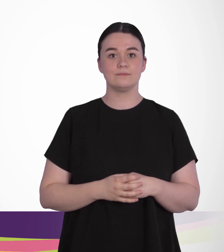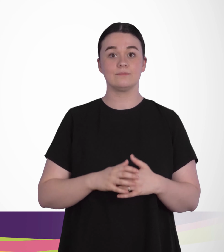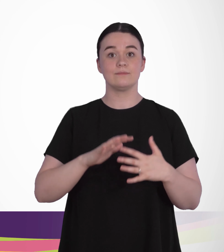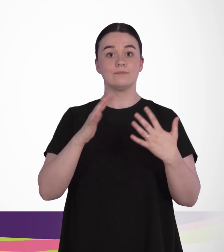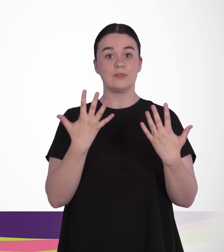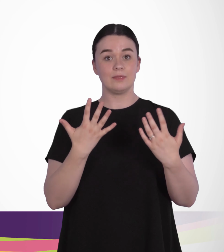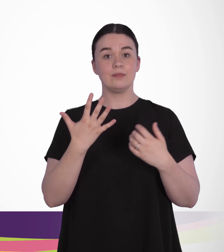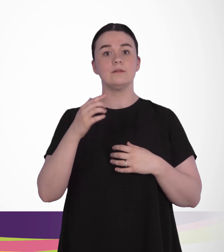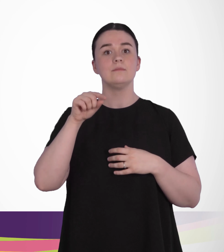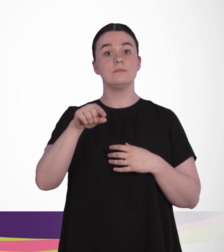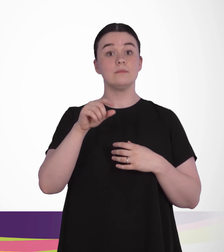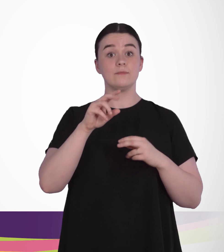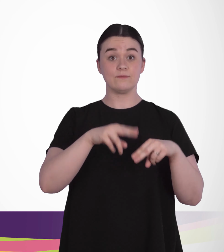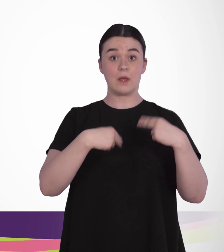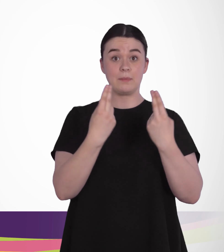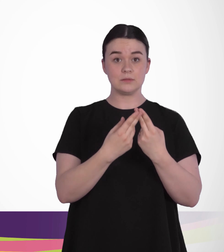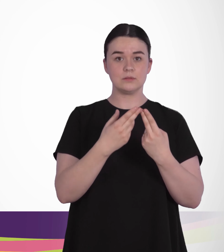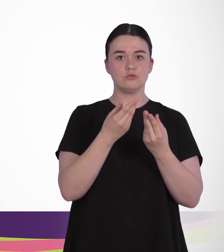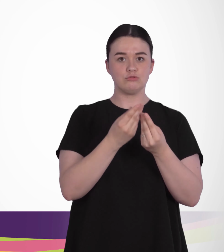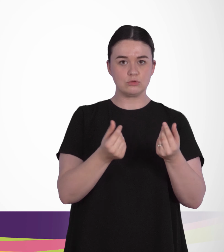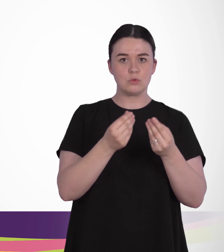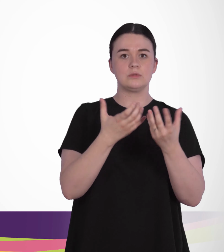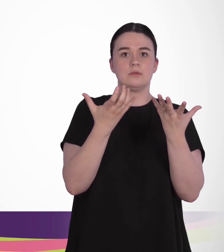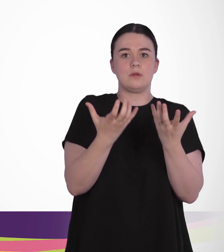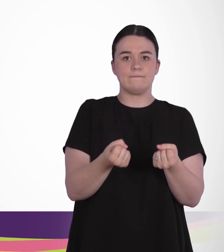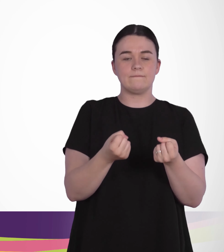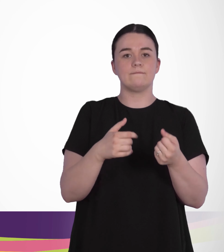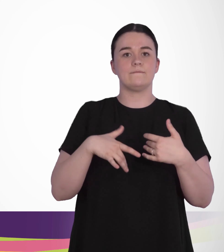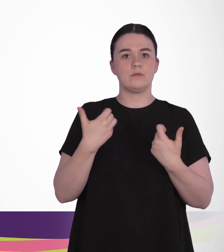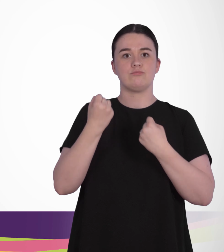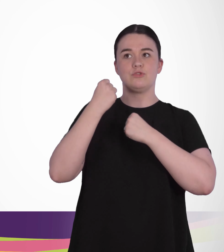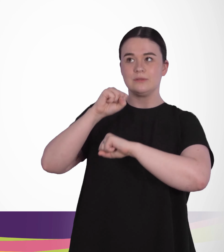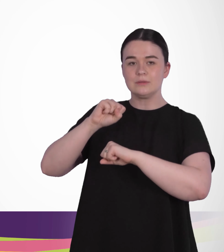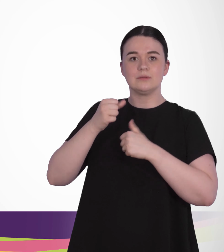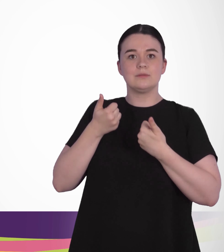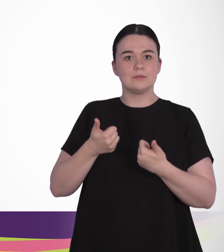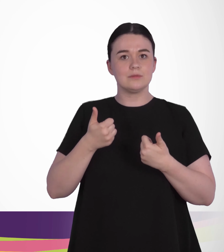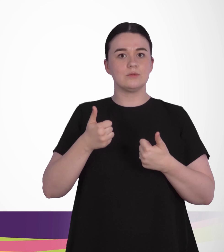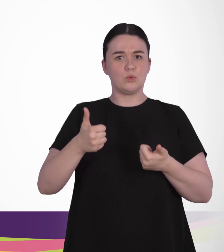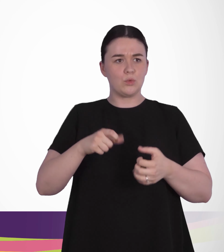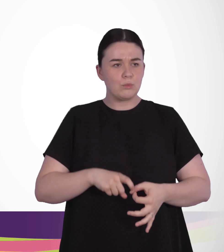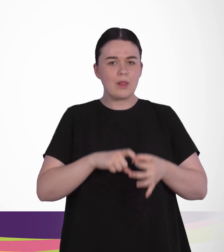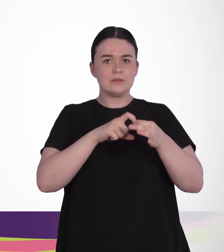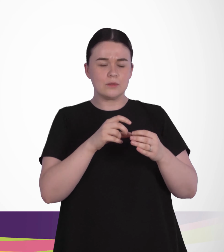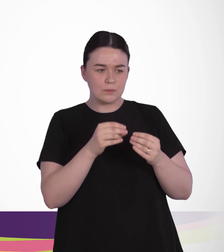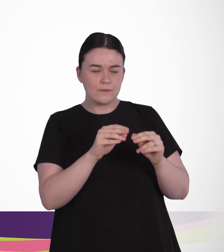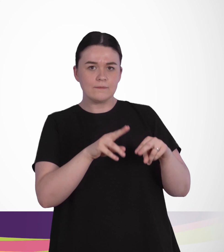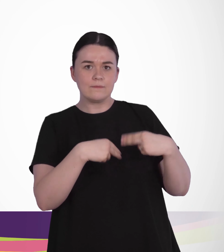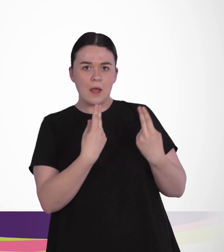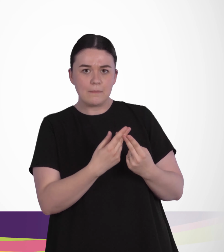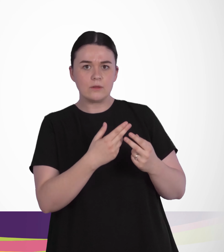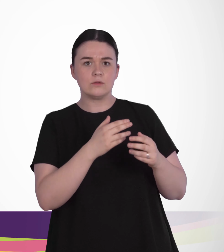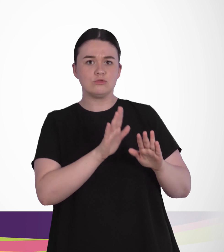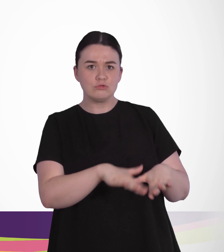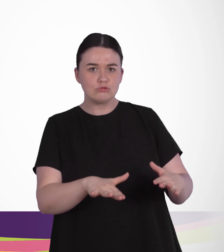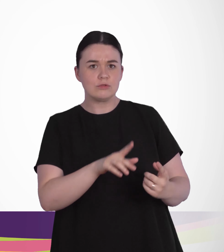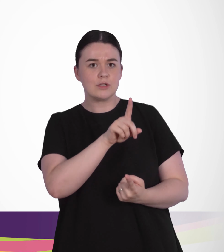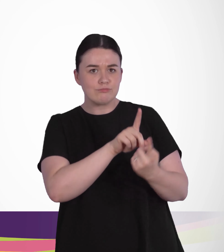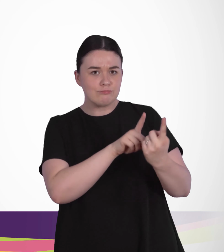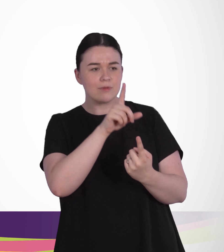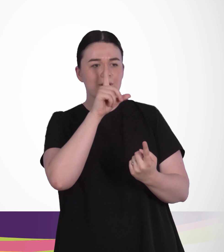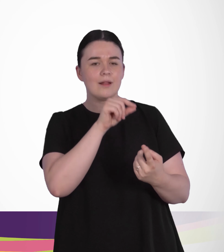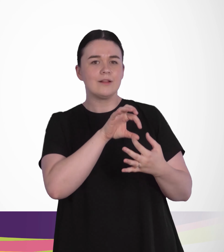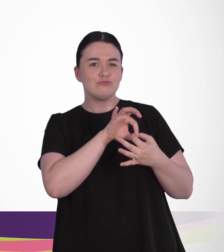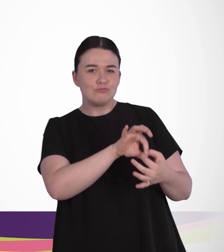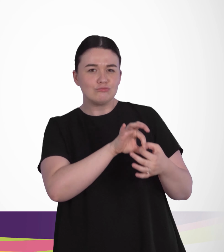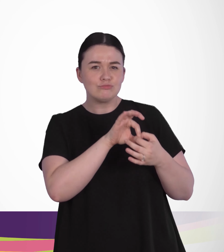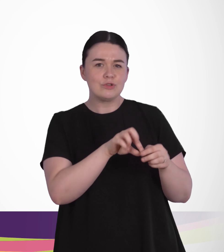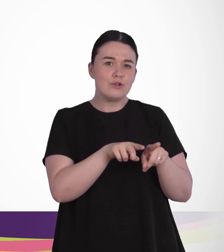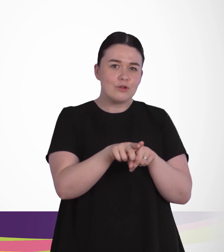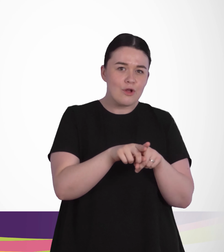• Families are resourced to have protected, quality time with their children to learn,